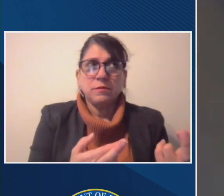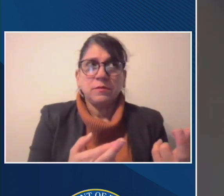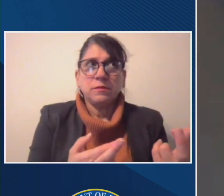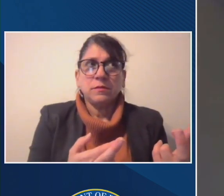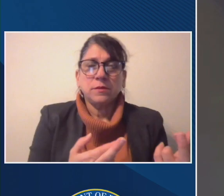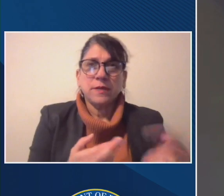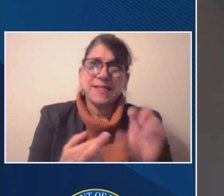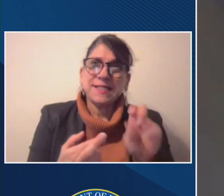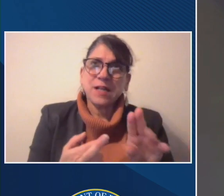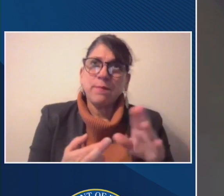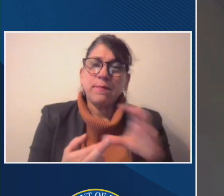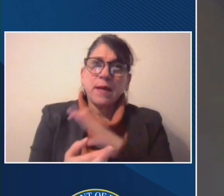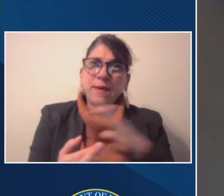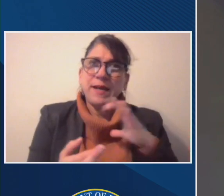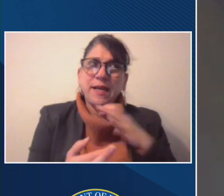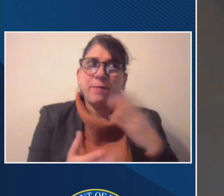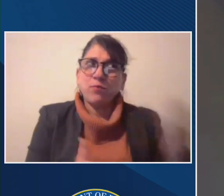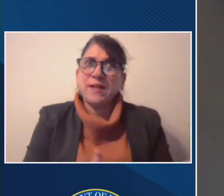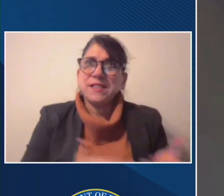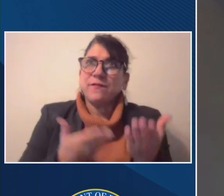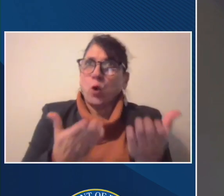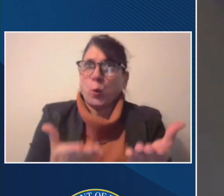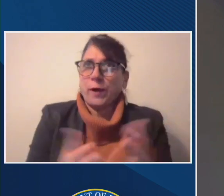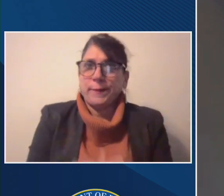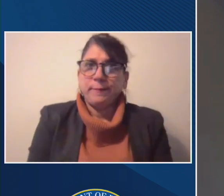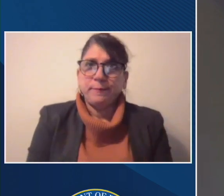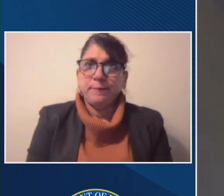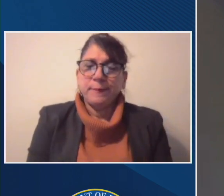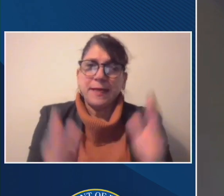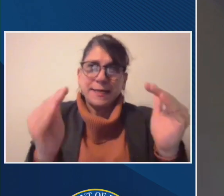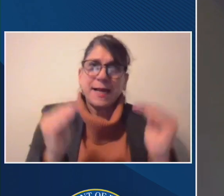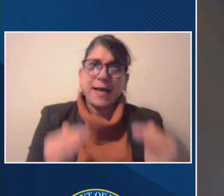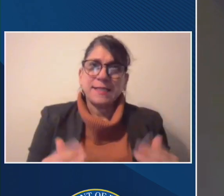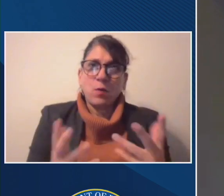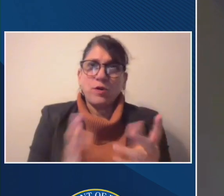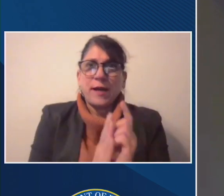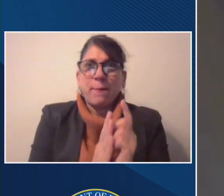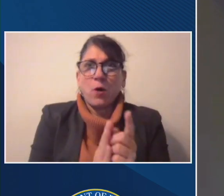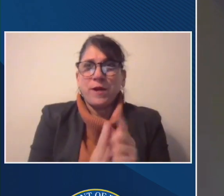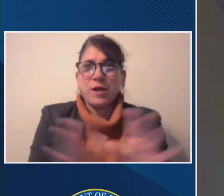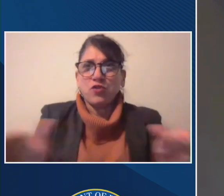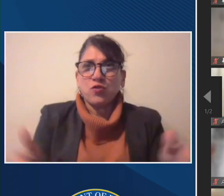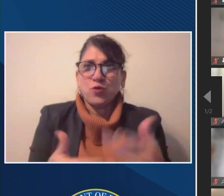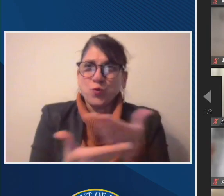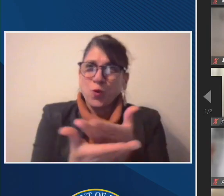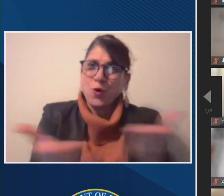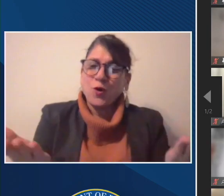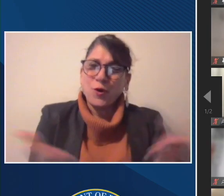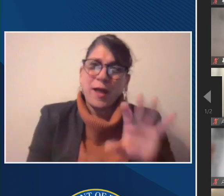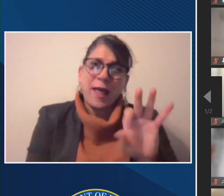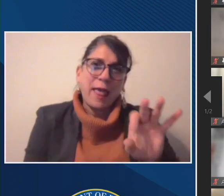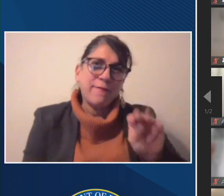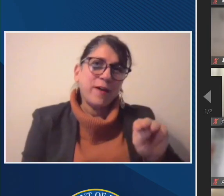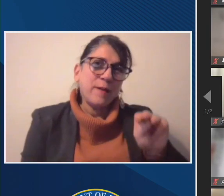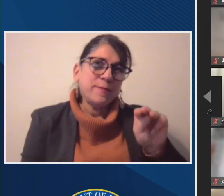brings forward. Next, I'd like to take a moment to introduce you all to your FMCS facilitation group.